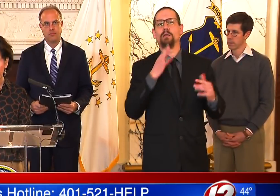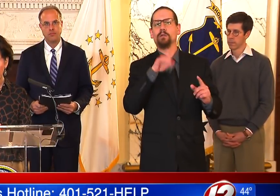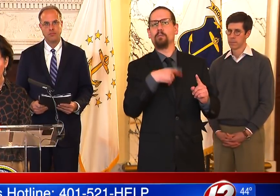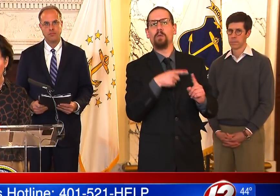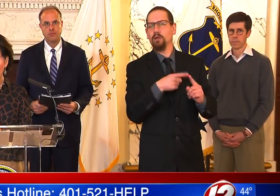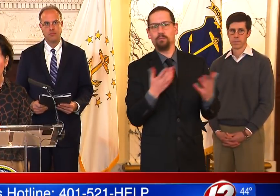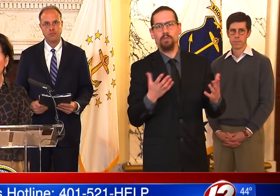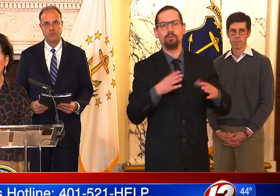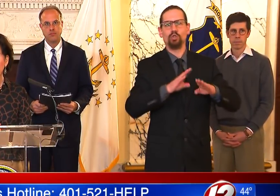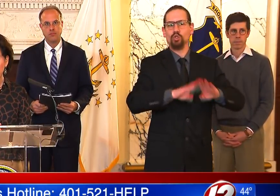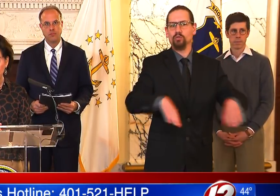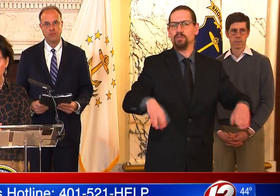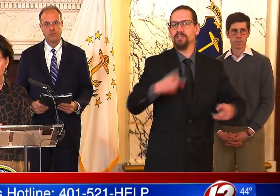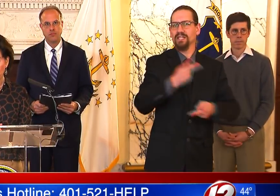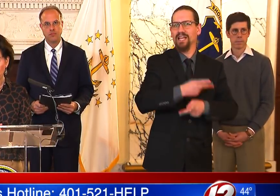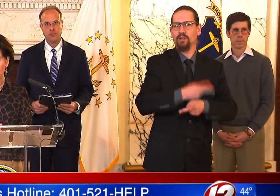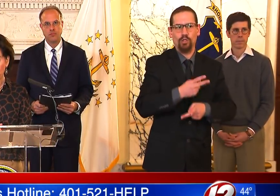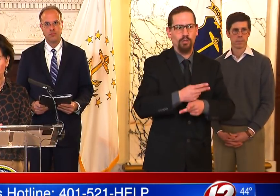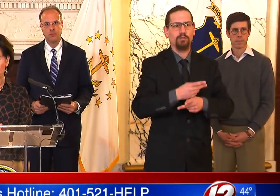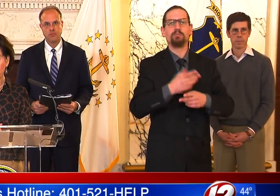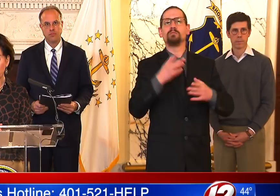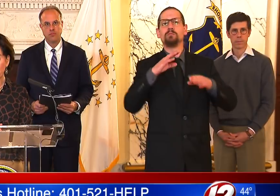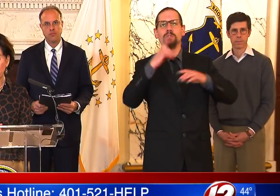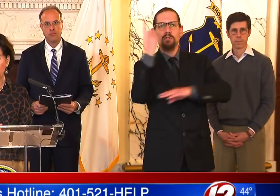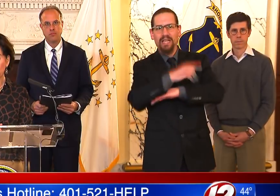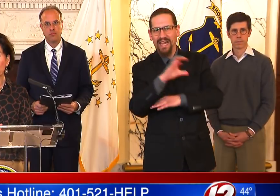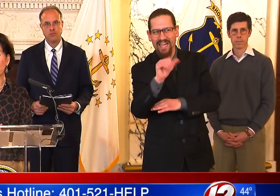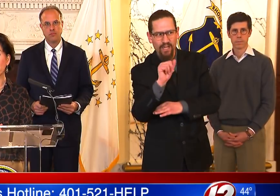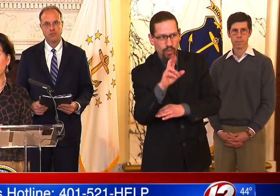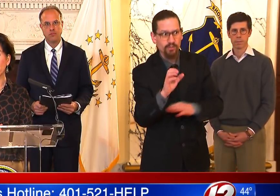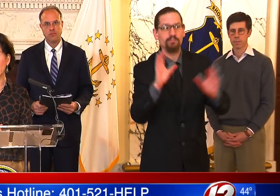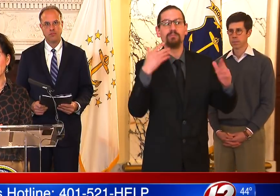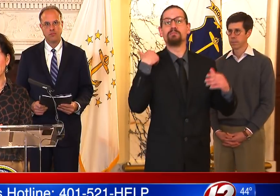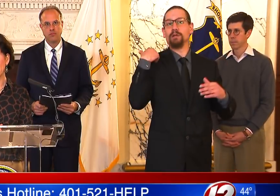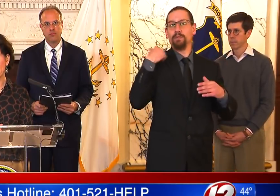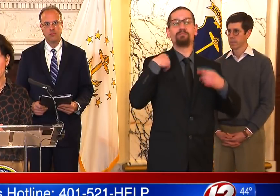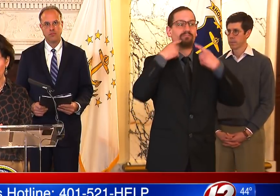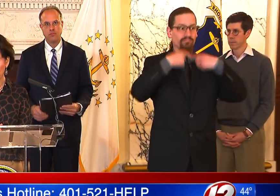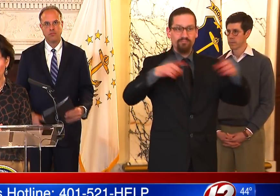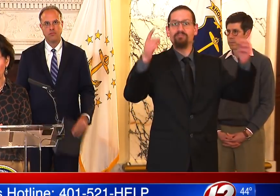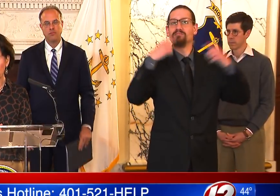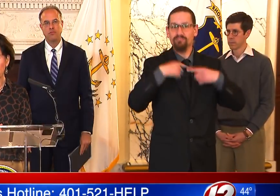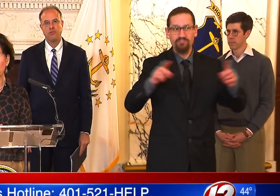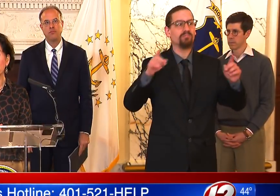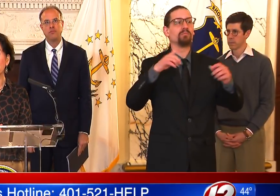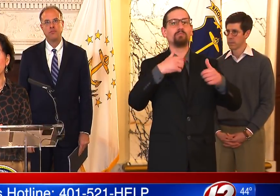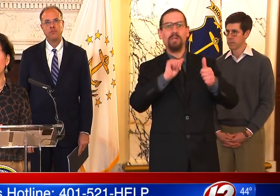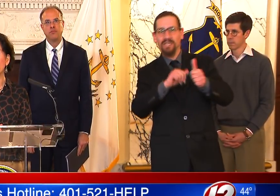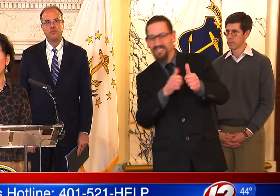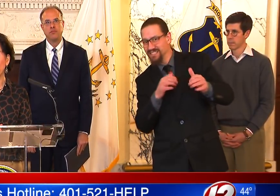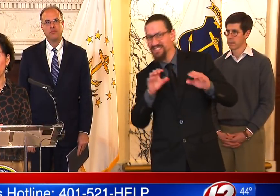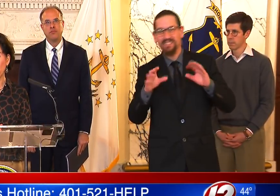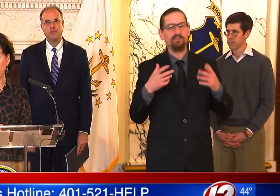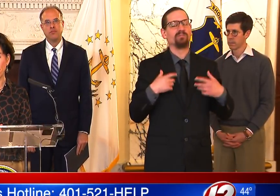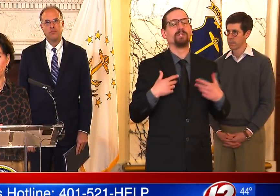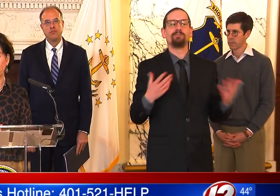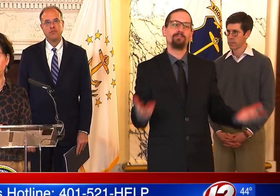SORRY TO SAY, I AM ABOUT TO MAKE AN ANNOUNCEMENT I HAD HOPED TO AVOID MAKING. EFFECTIVE TOMORROW, WE